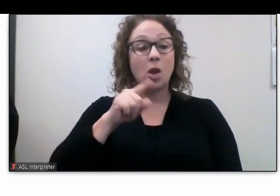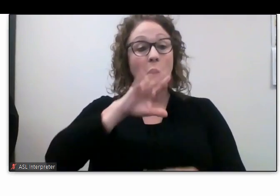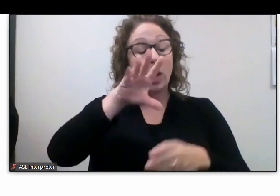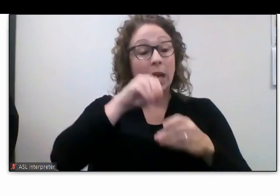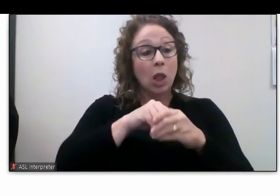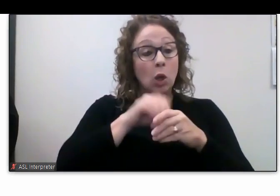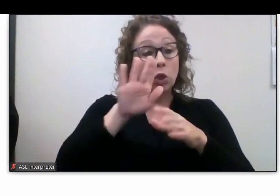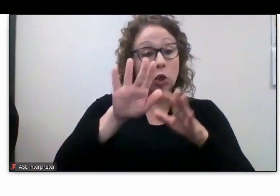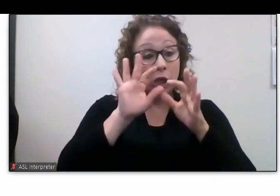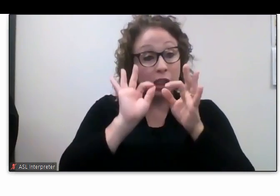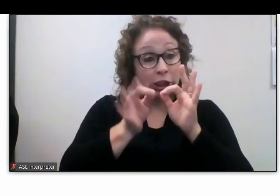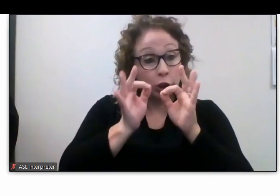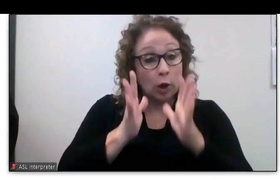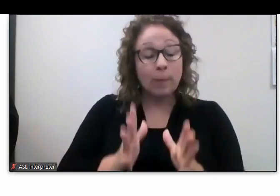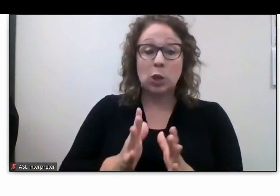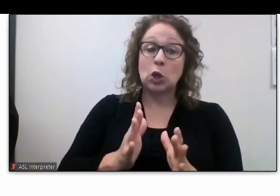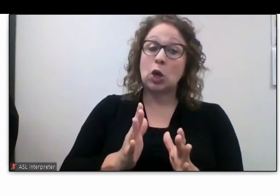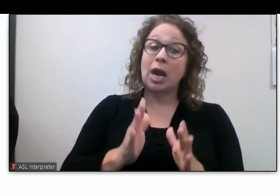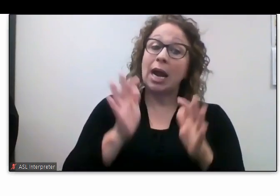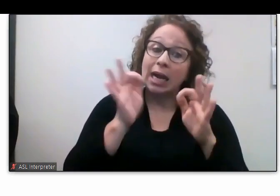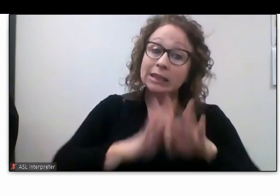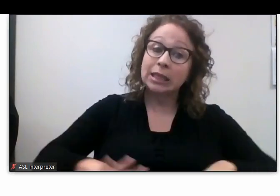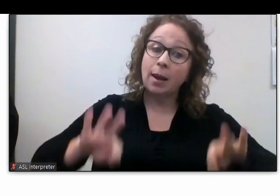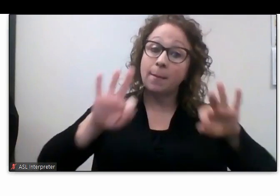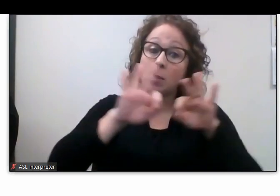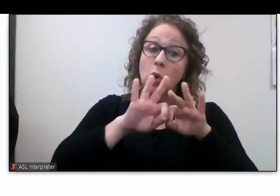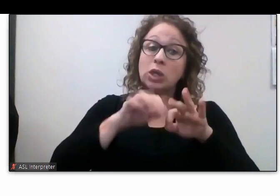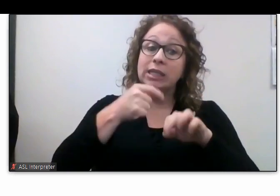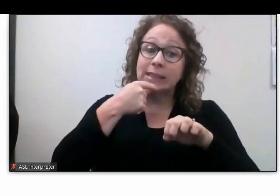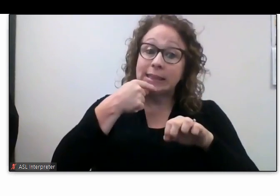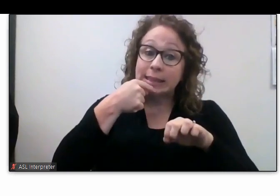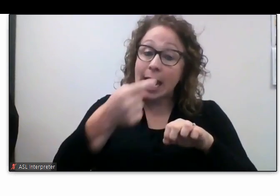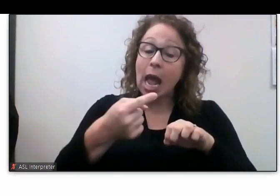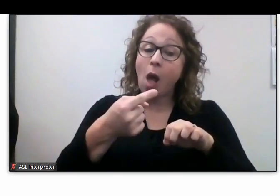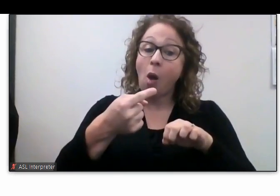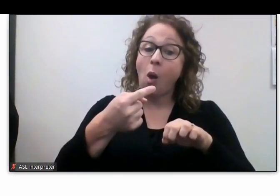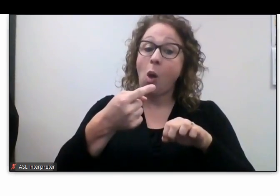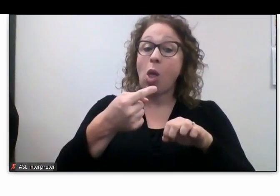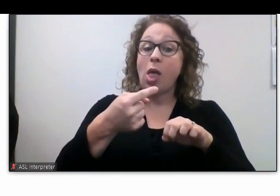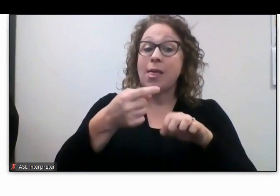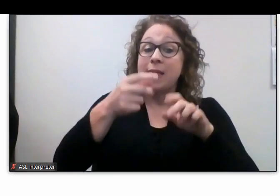in the event is important to instruct the participants to speak one at a time